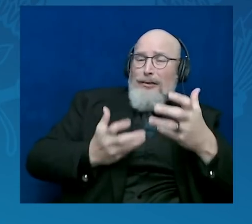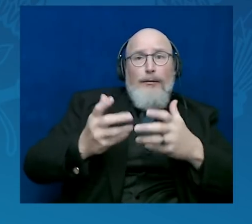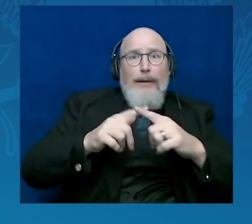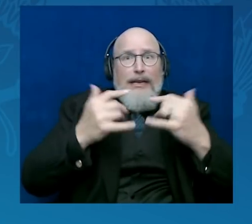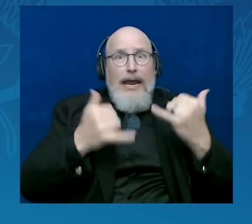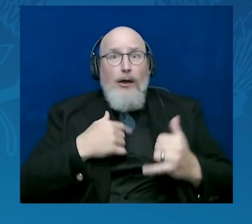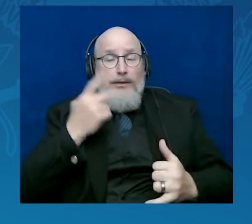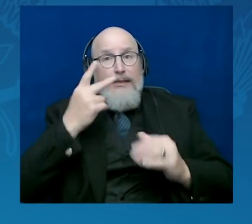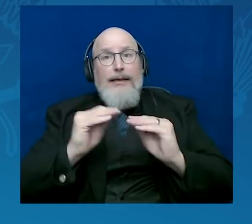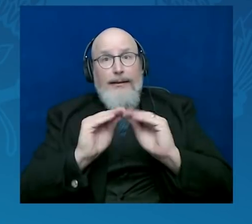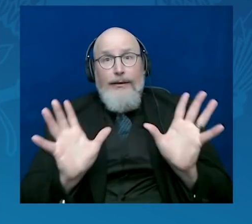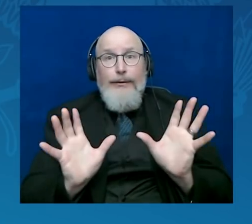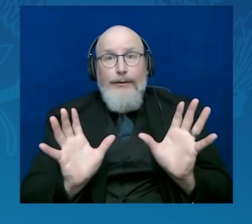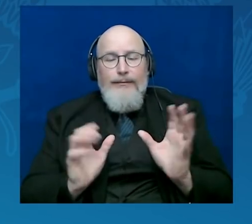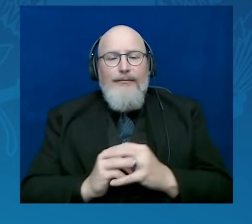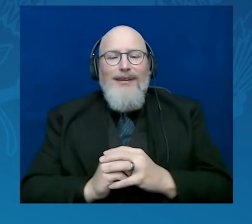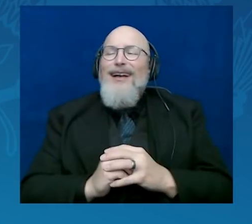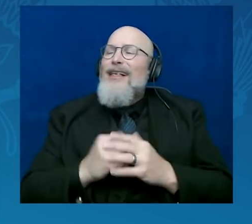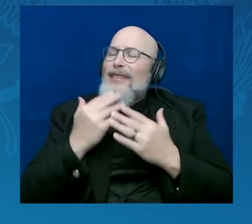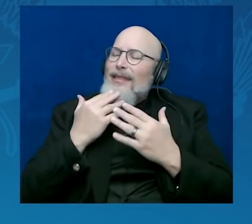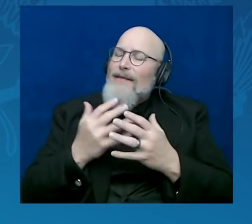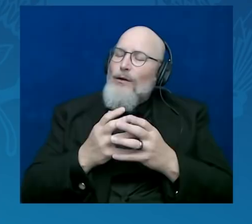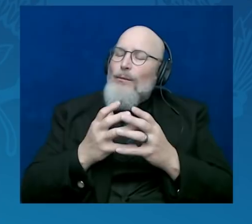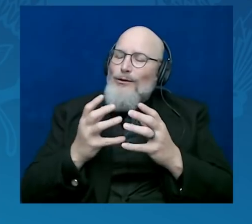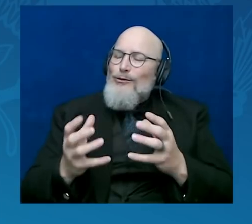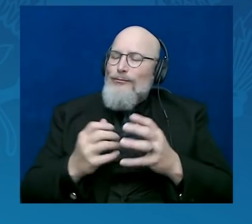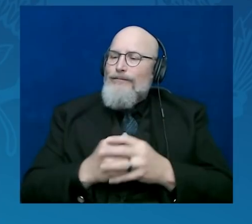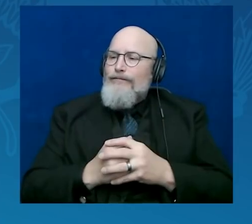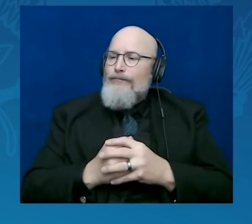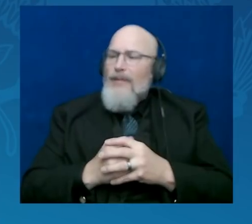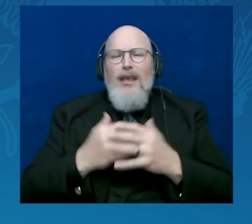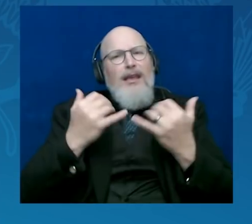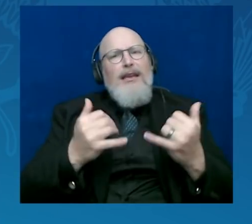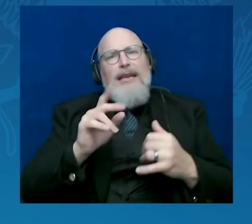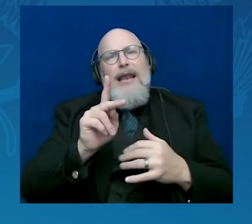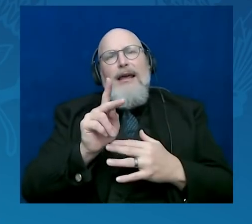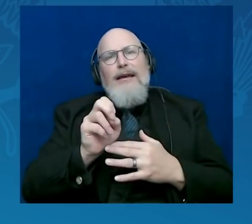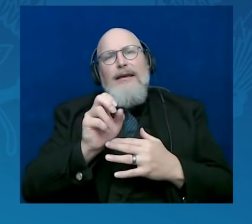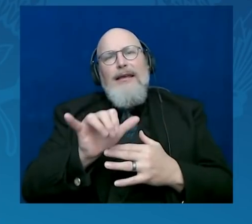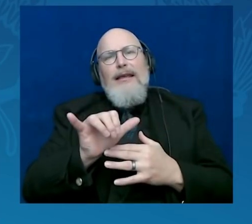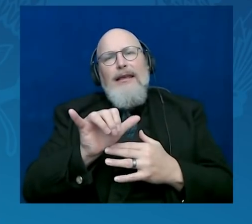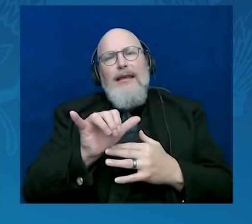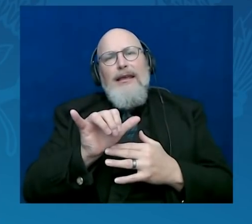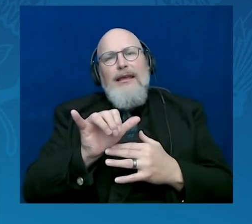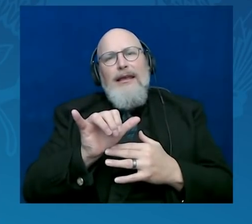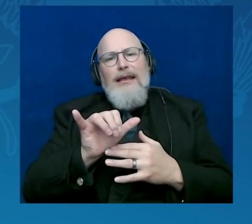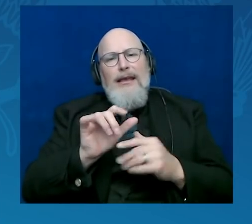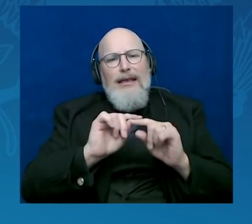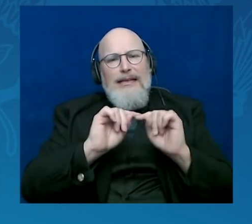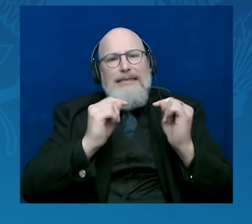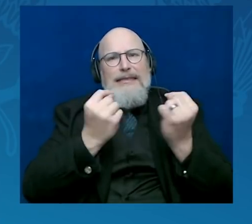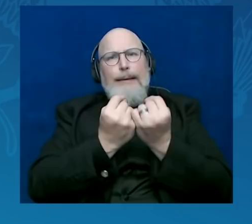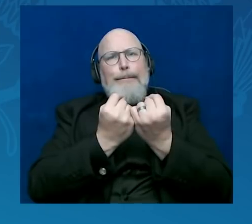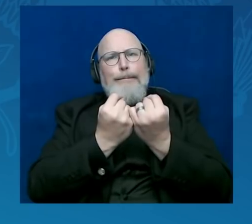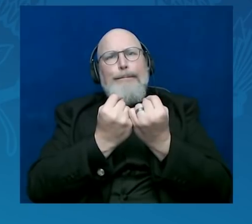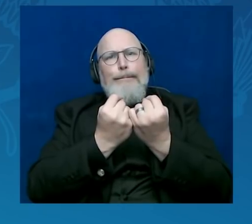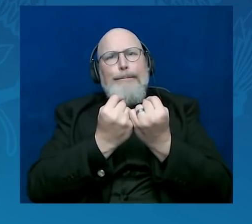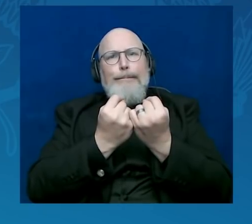Now, another key team -- key theme of our special edition